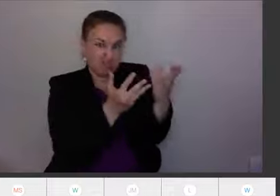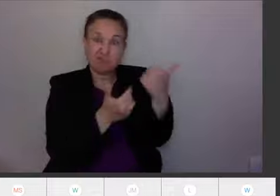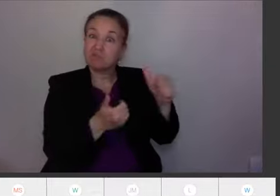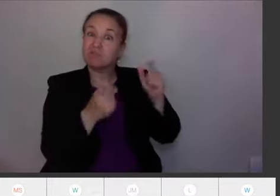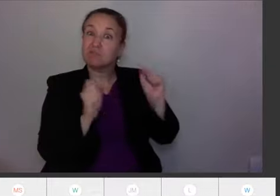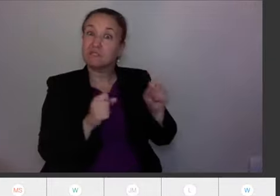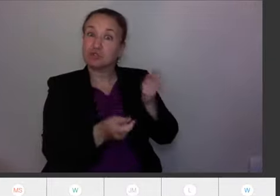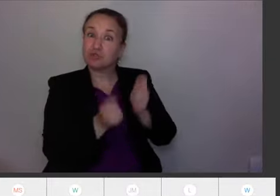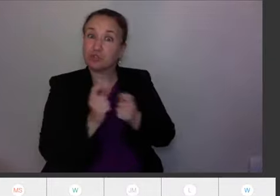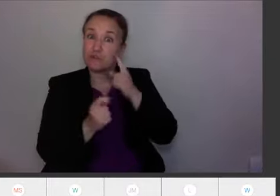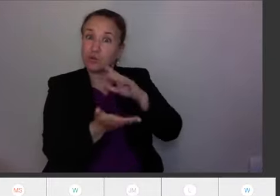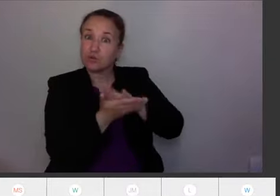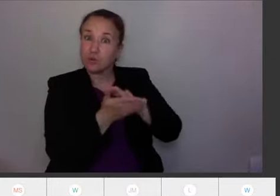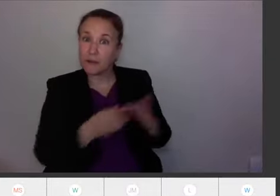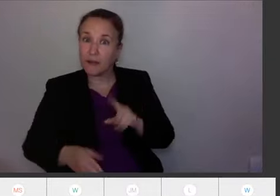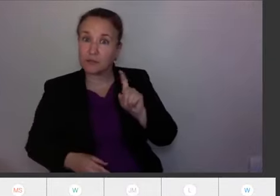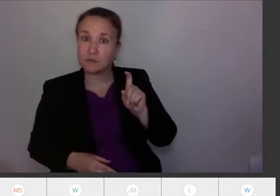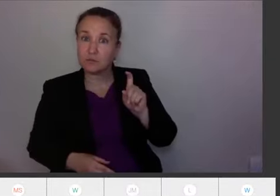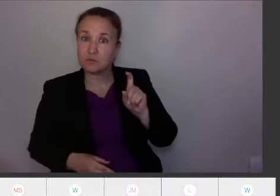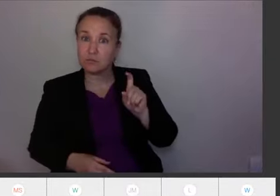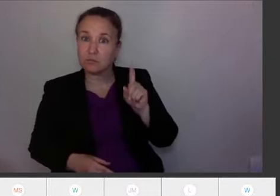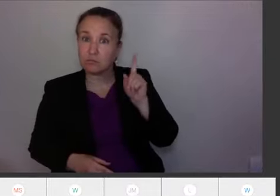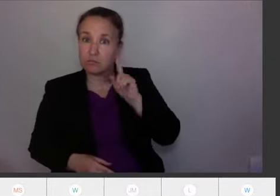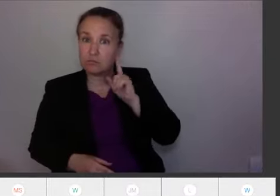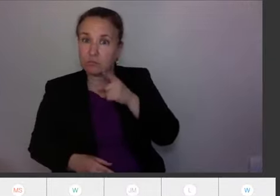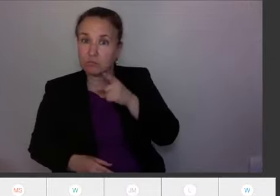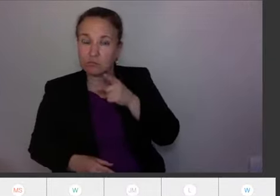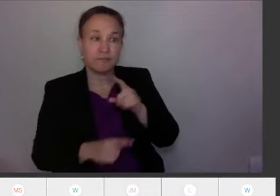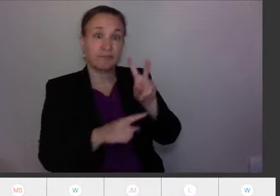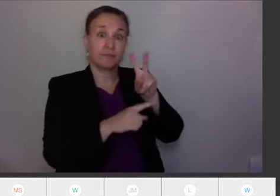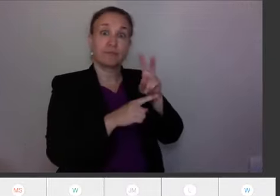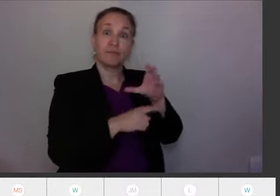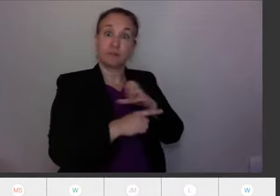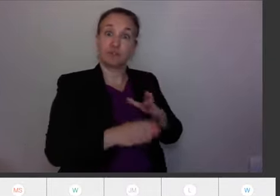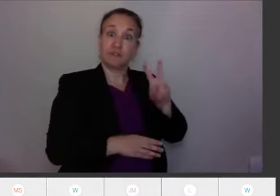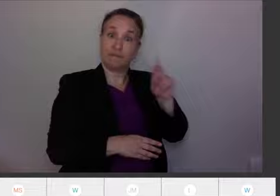to school plans [Commissioner] the county has not been notified of any